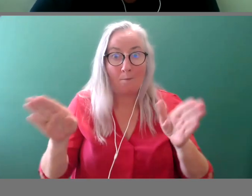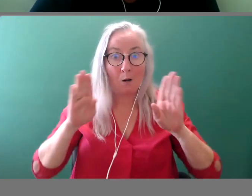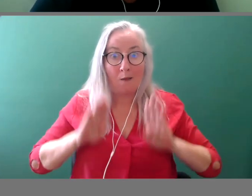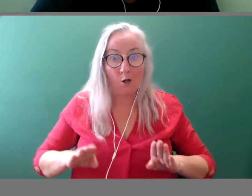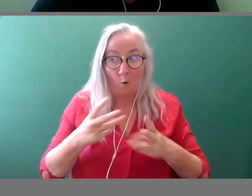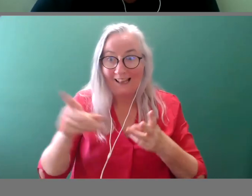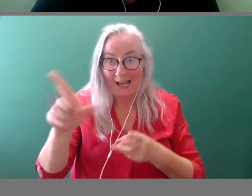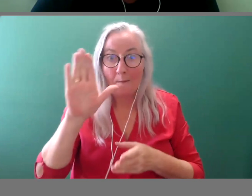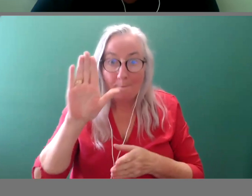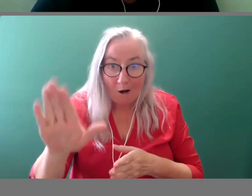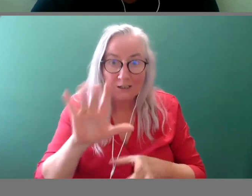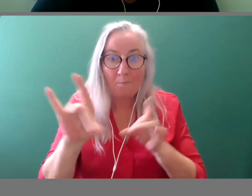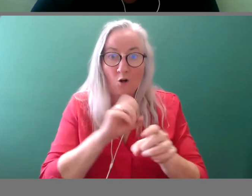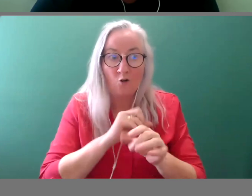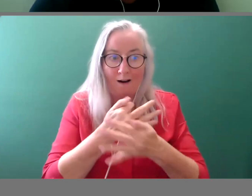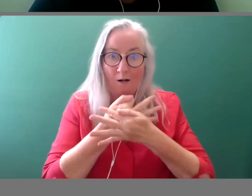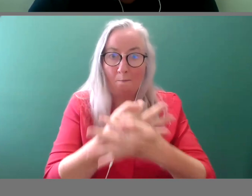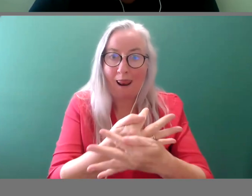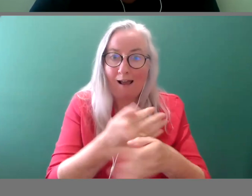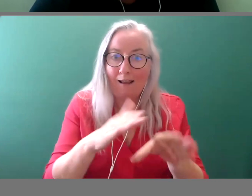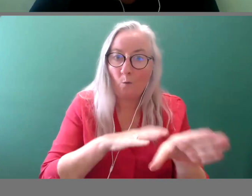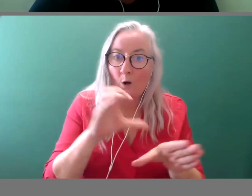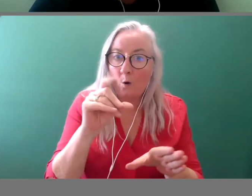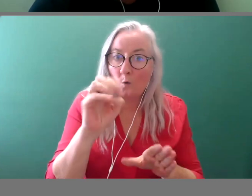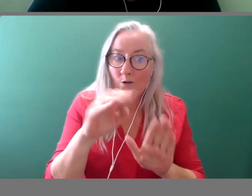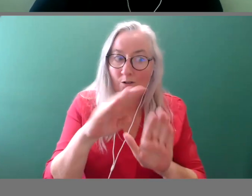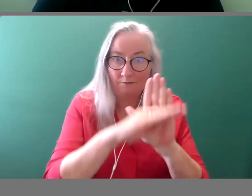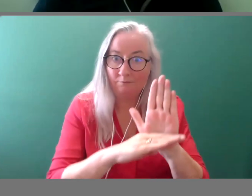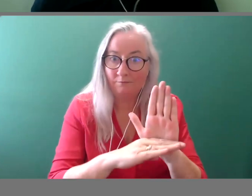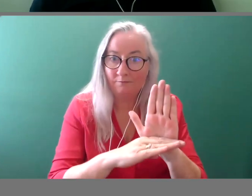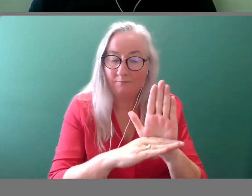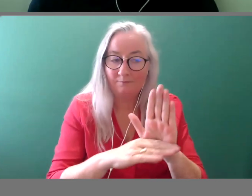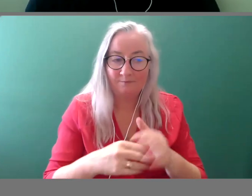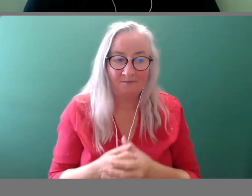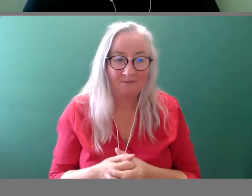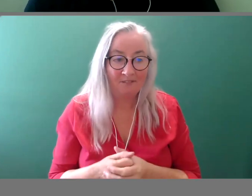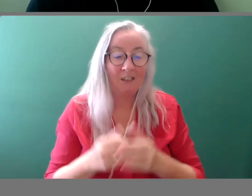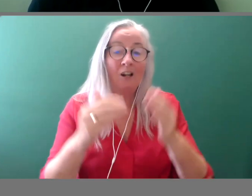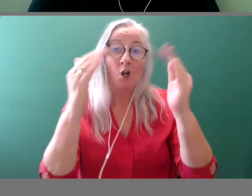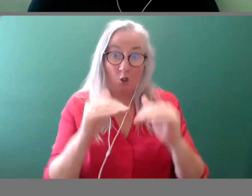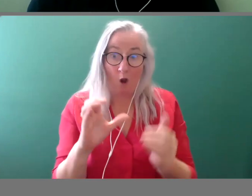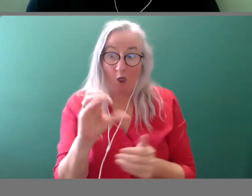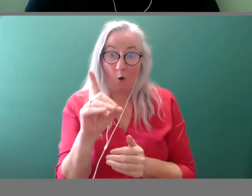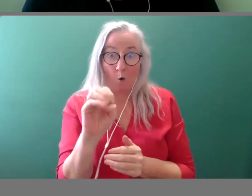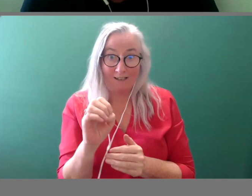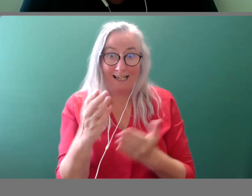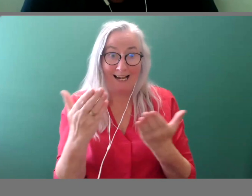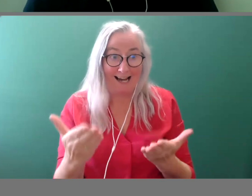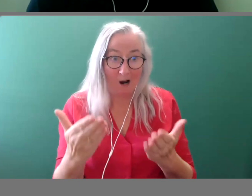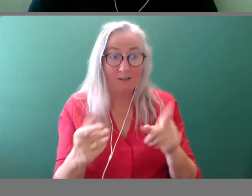sure the code is complied with. The code is being brought in, it's about raising awareness, it's